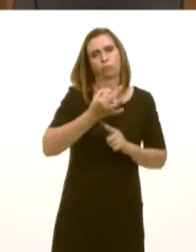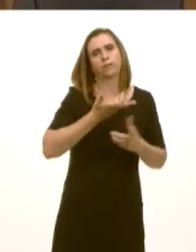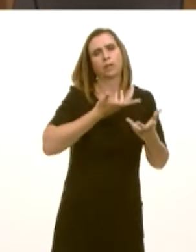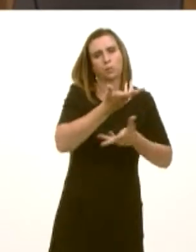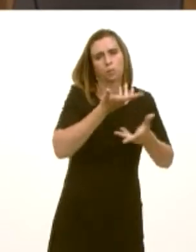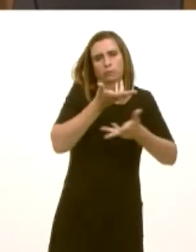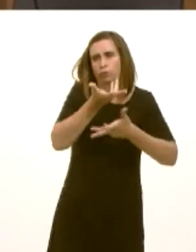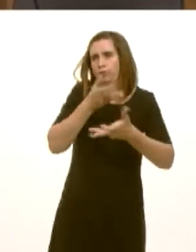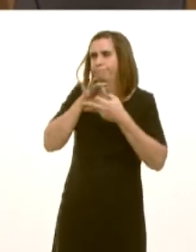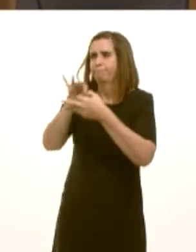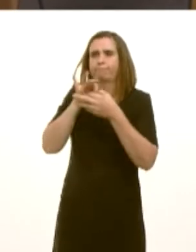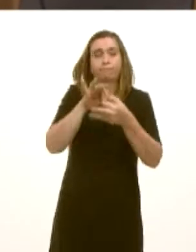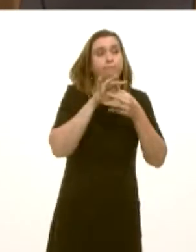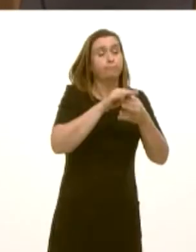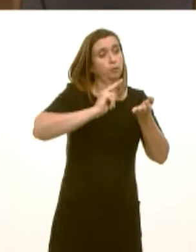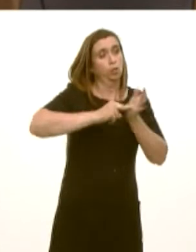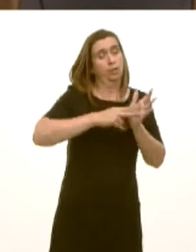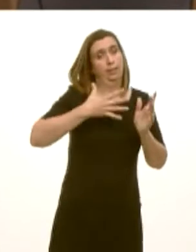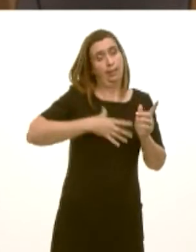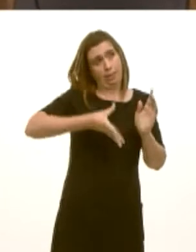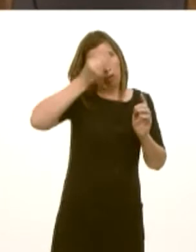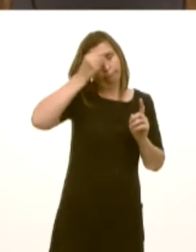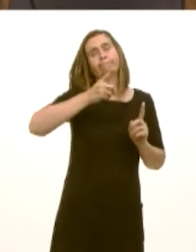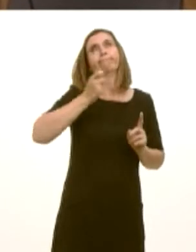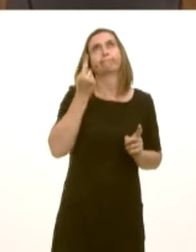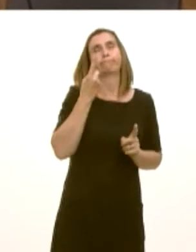and the event organisers have to learn that for the years that are to come.